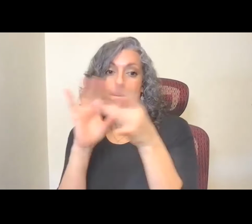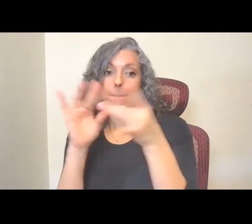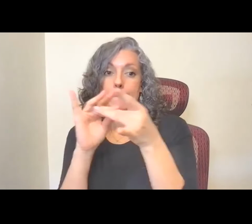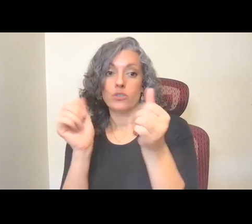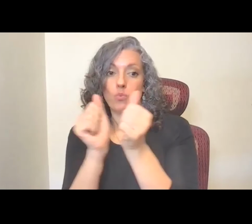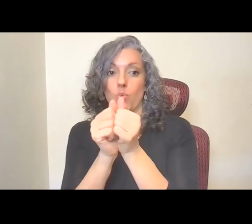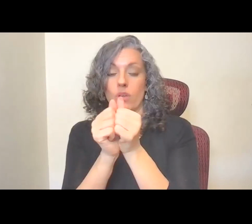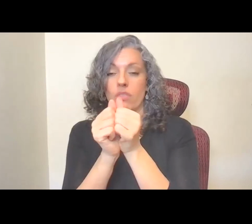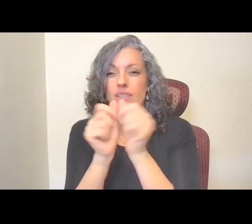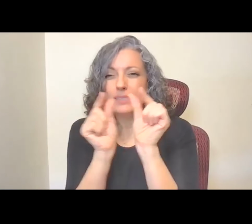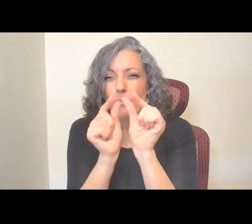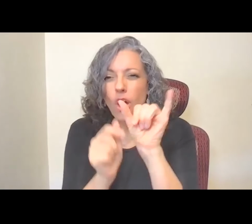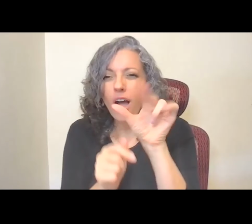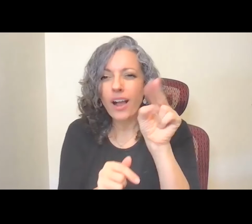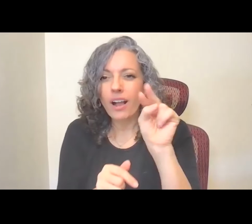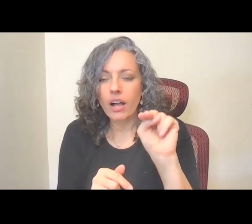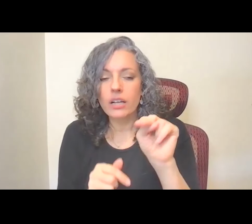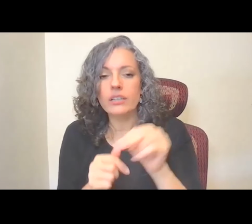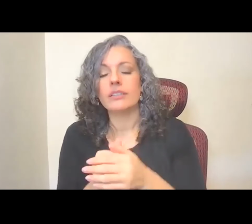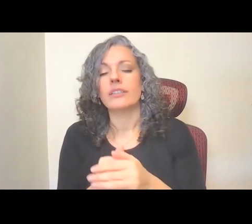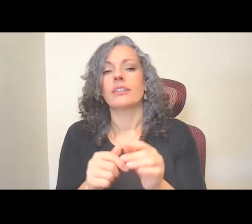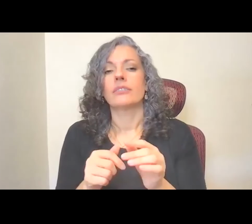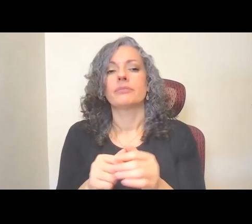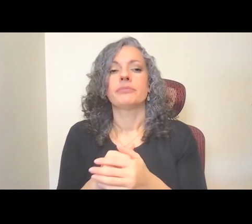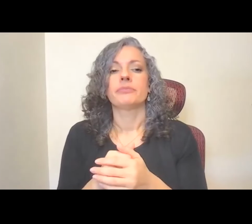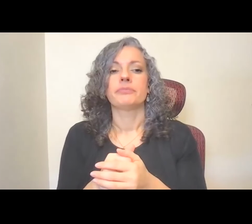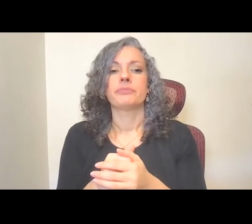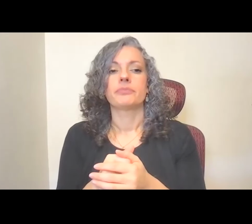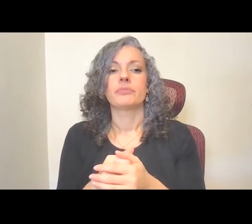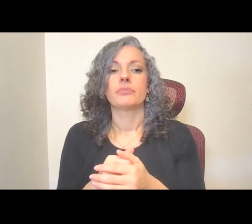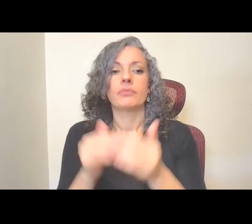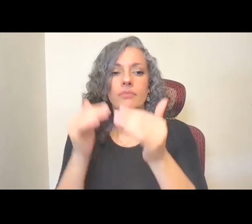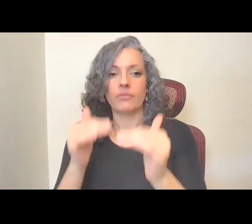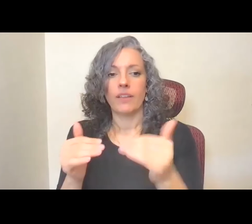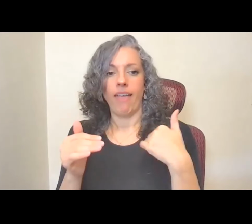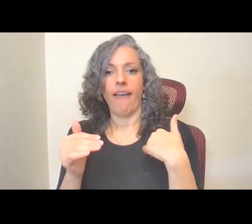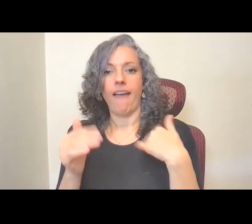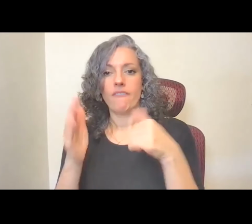together are my different statuses. And then at page level when this component is used,